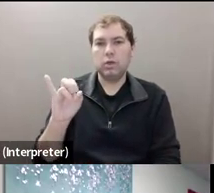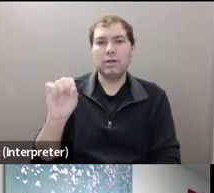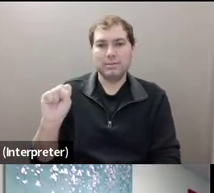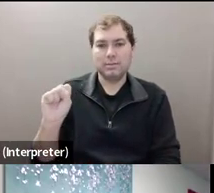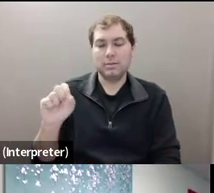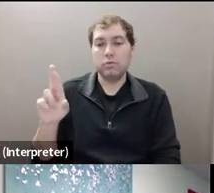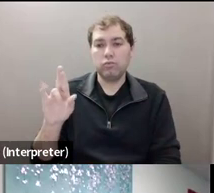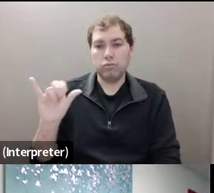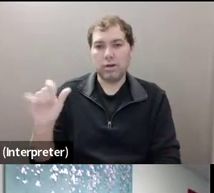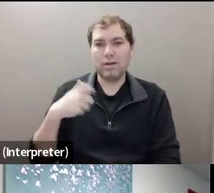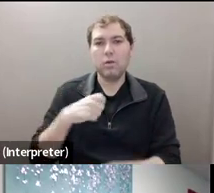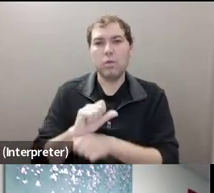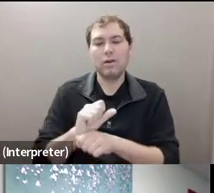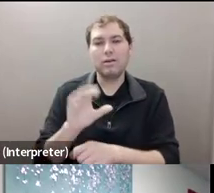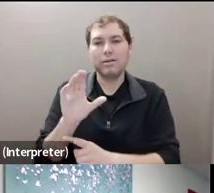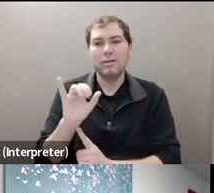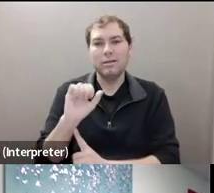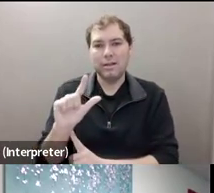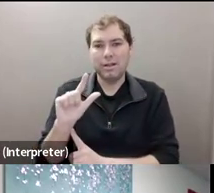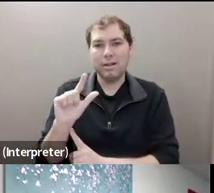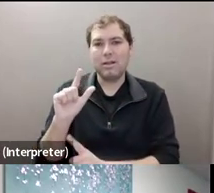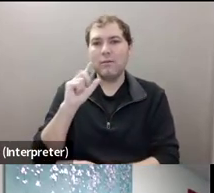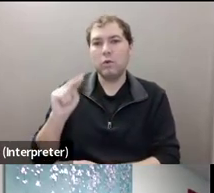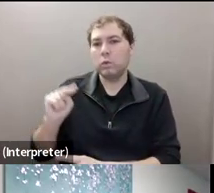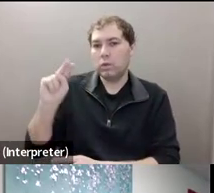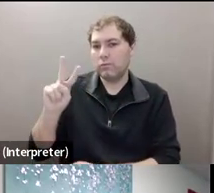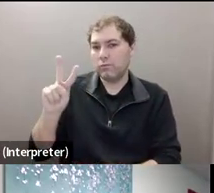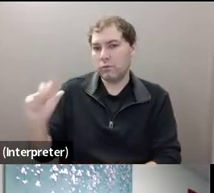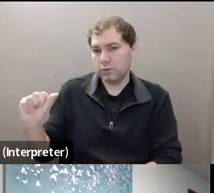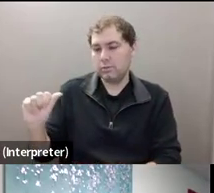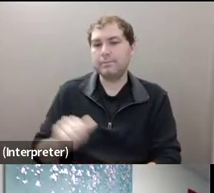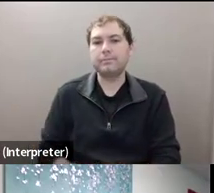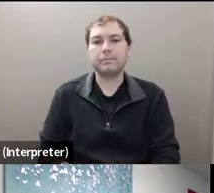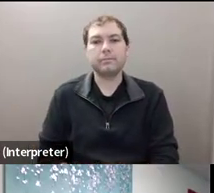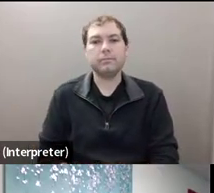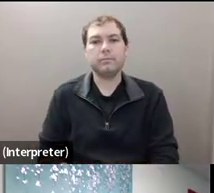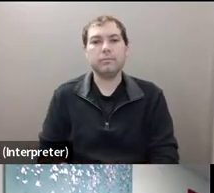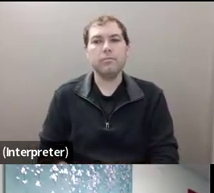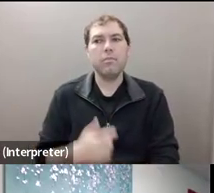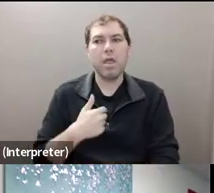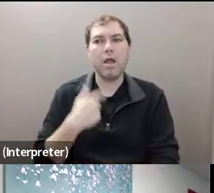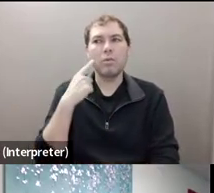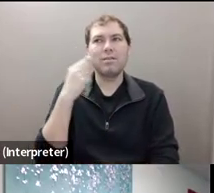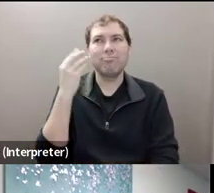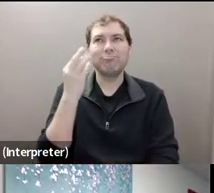17036717673: I work at independent center of Northern Virginia. But 17036717673: I was thinking about